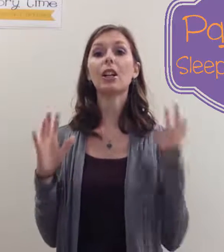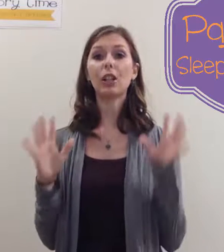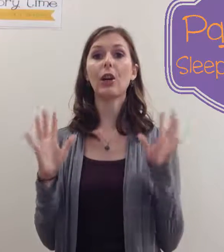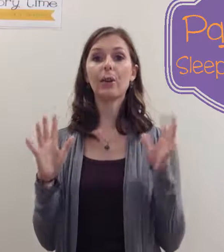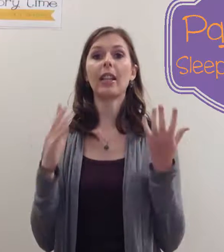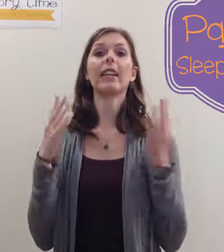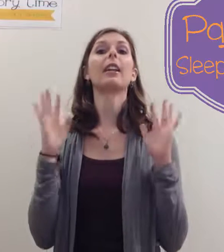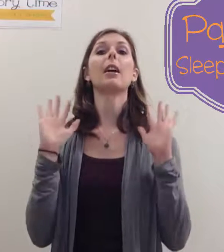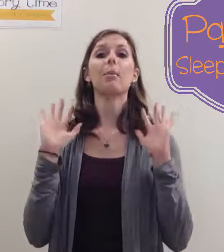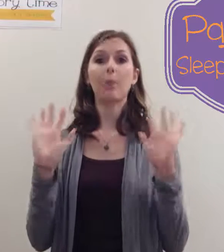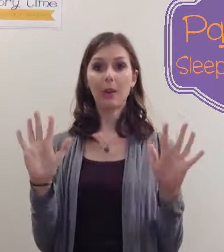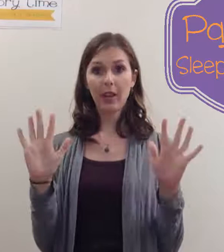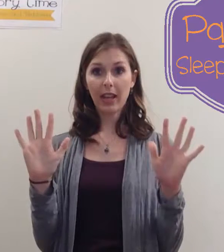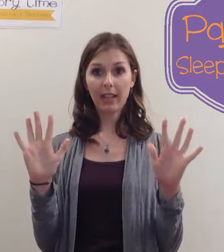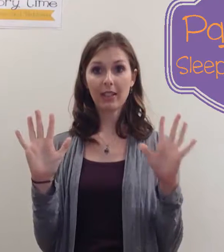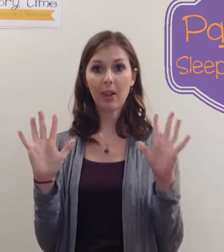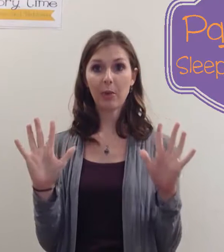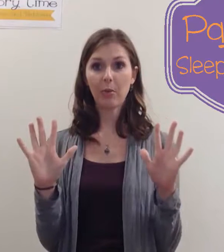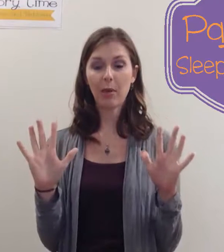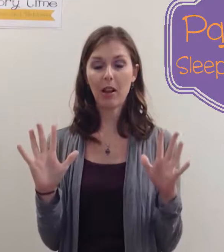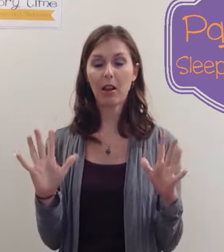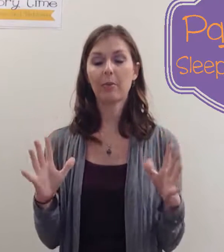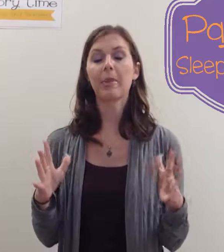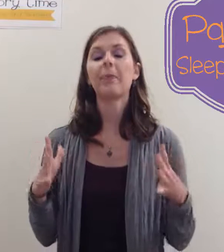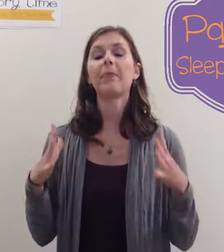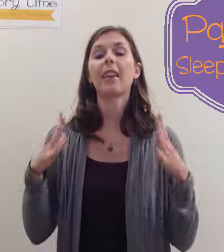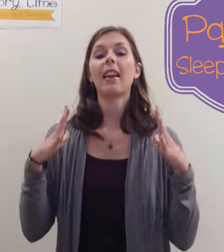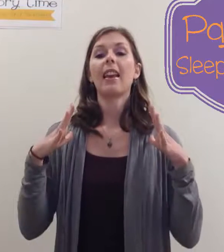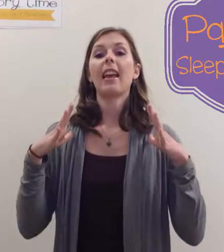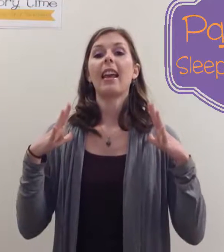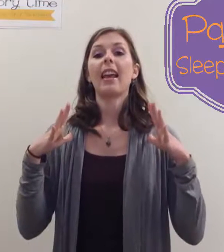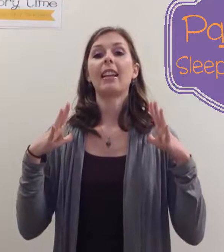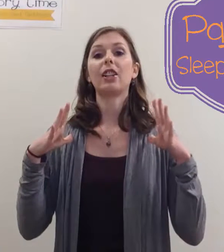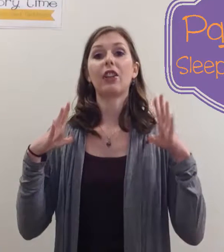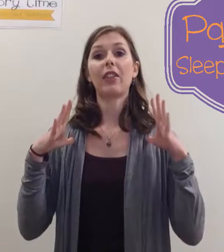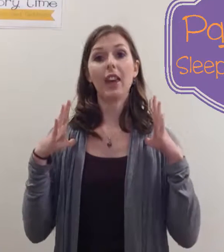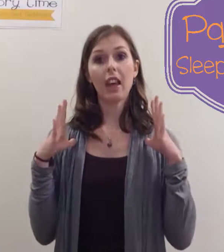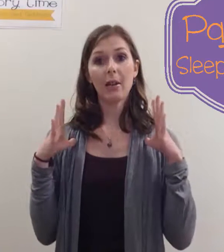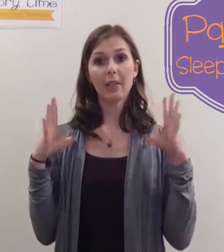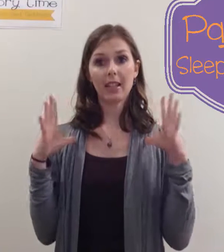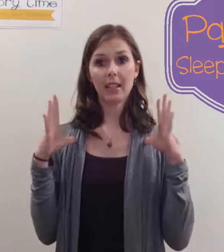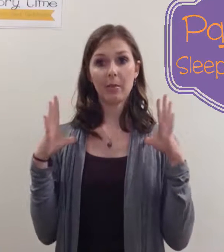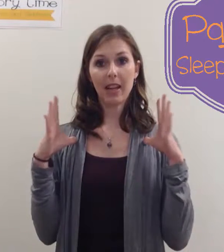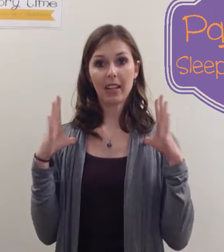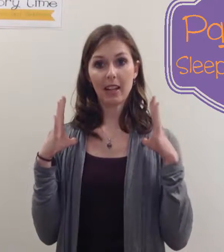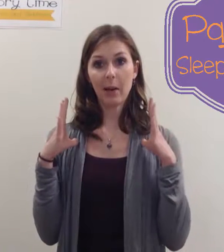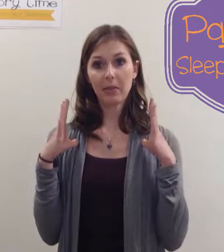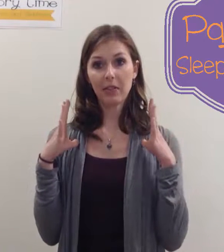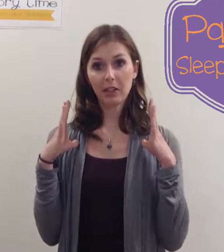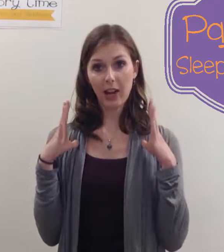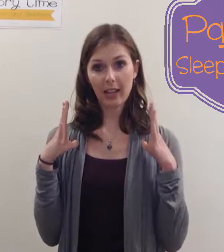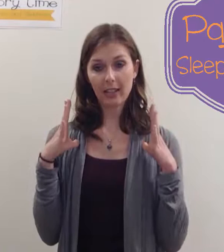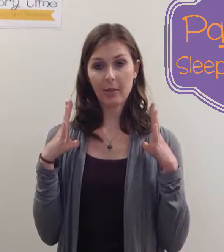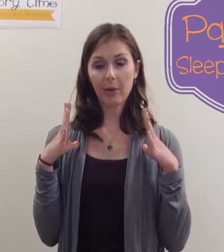both hands open palms and your thumb is going to be at the top of your chest